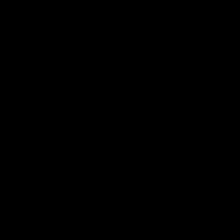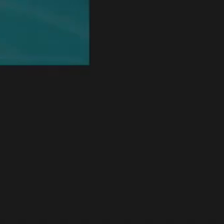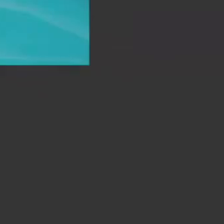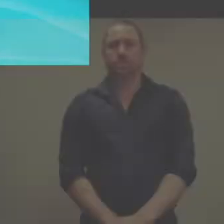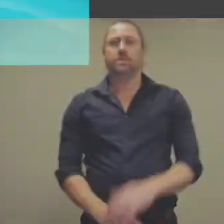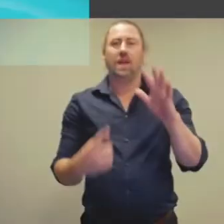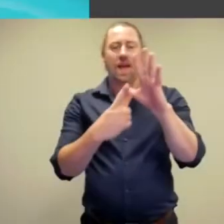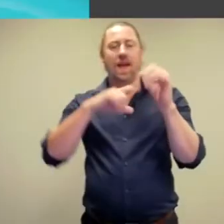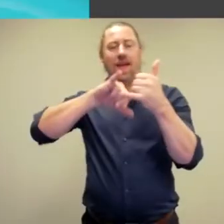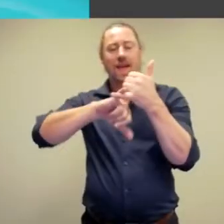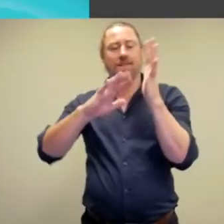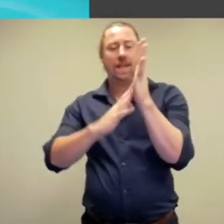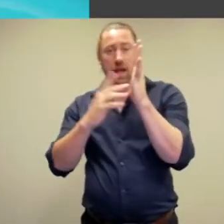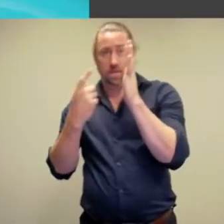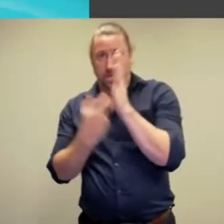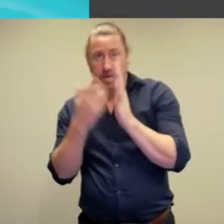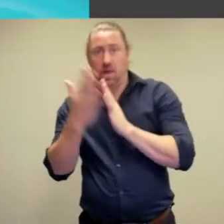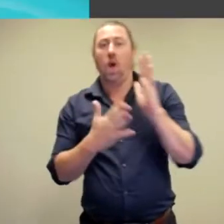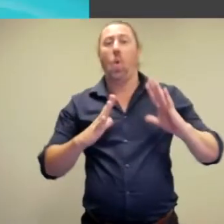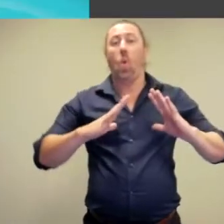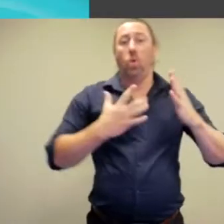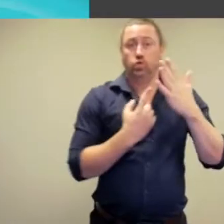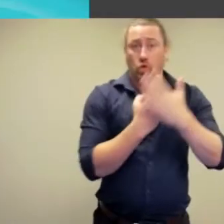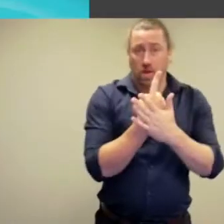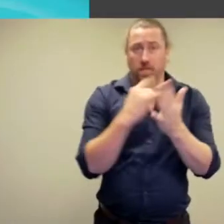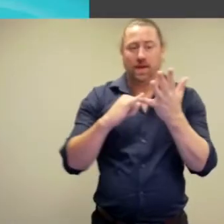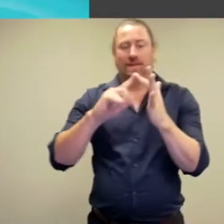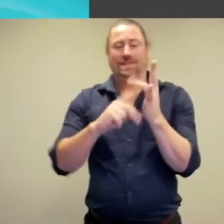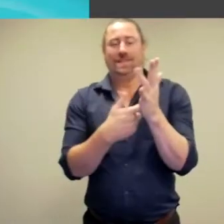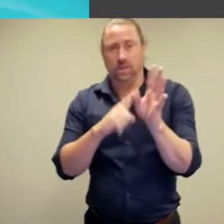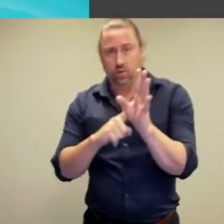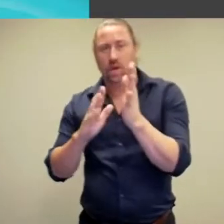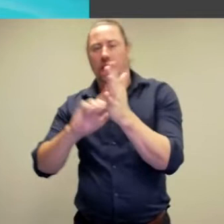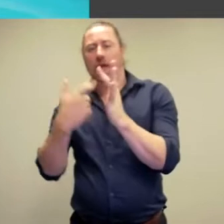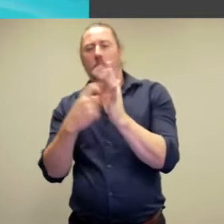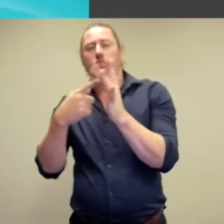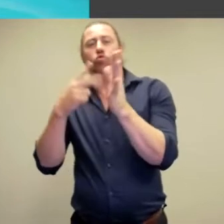So ASMR stands for